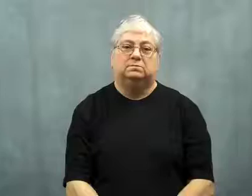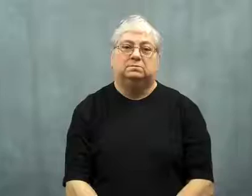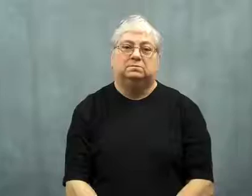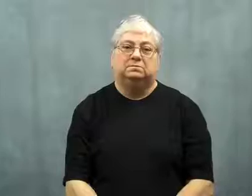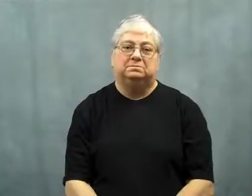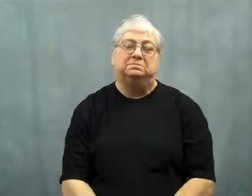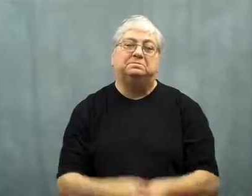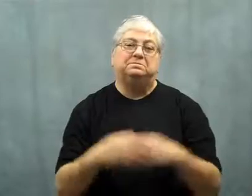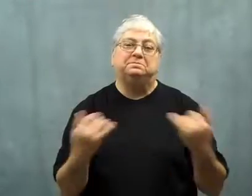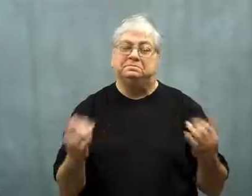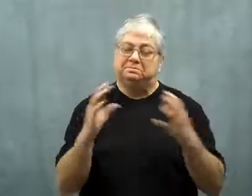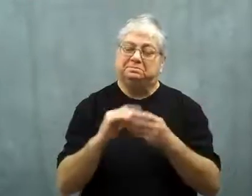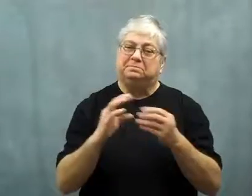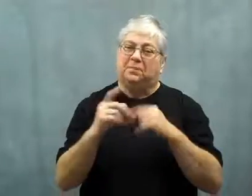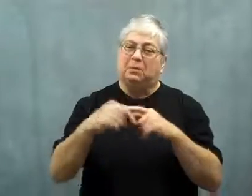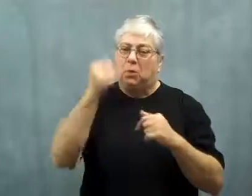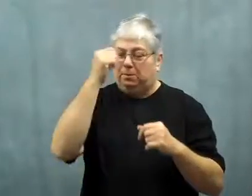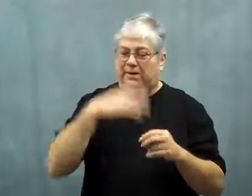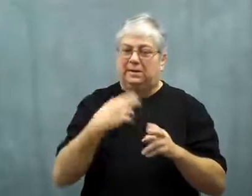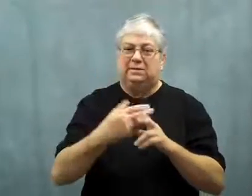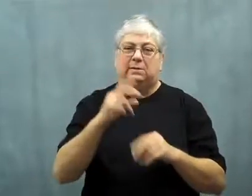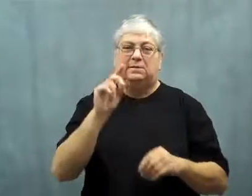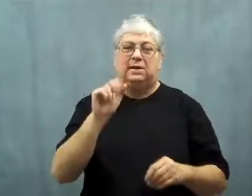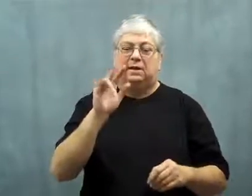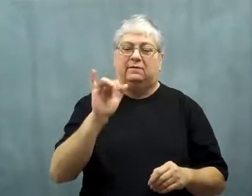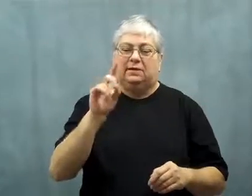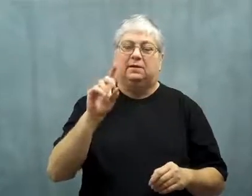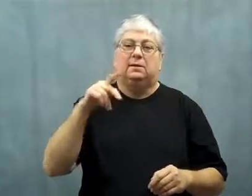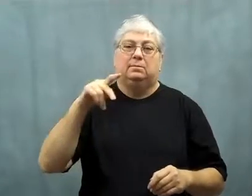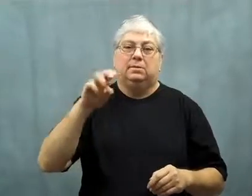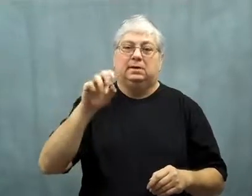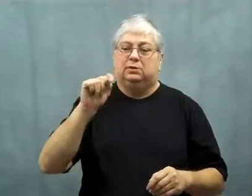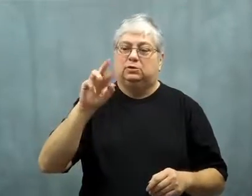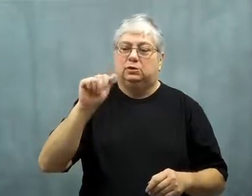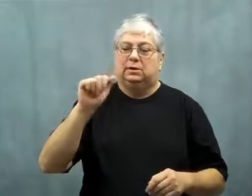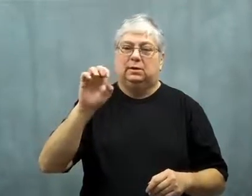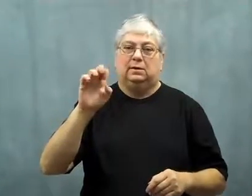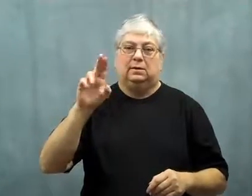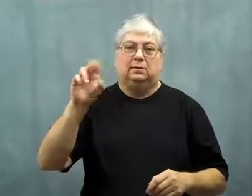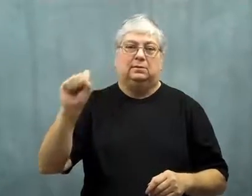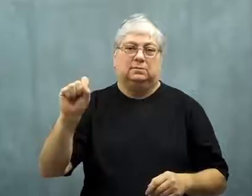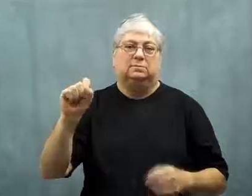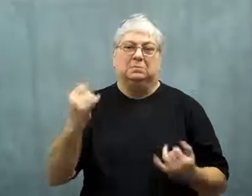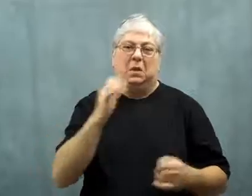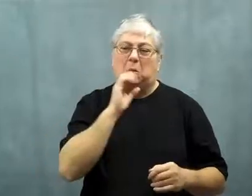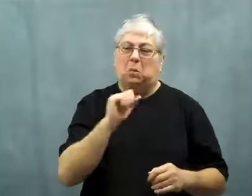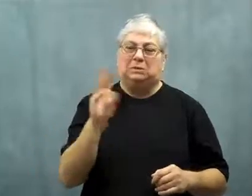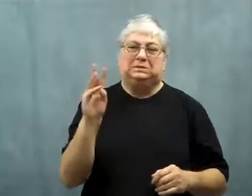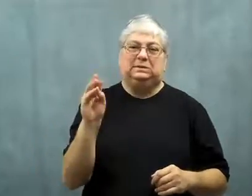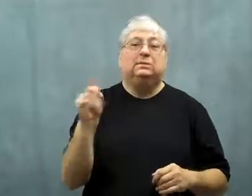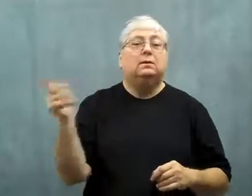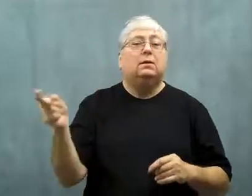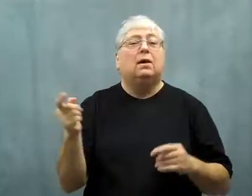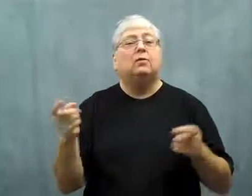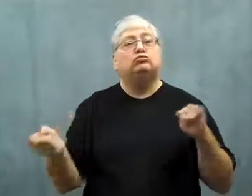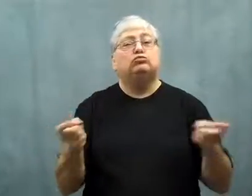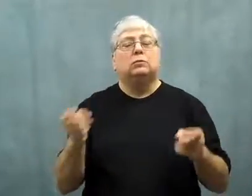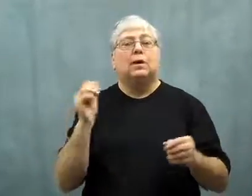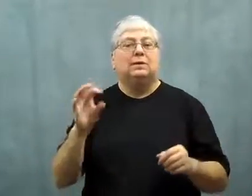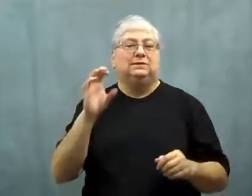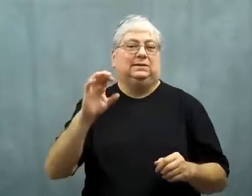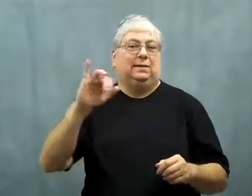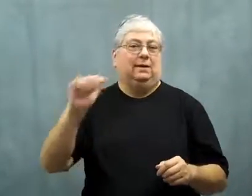This story is about David Petraeus.